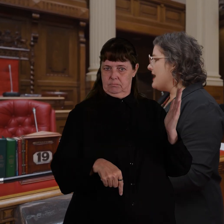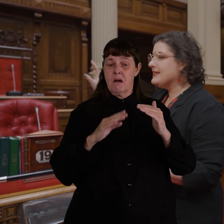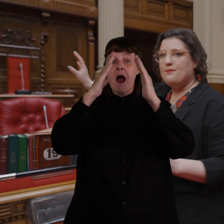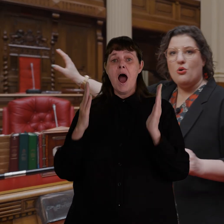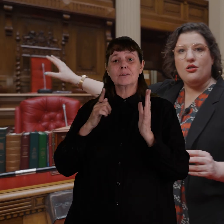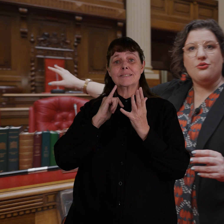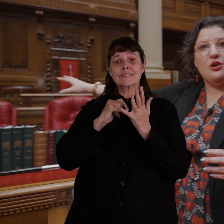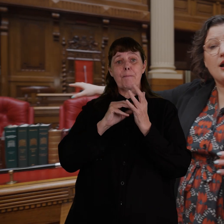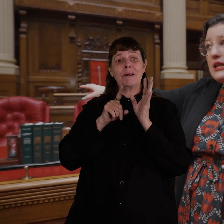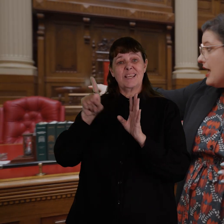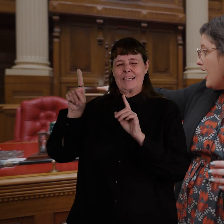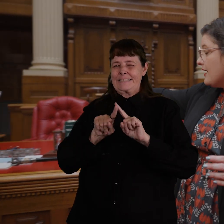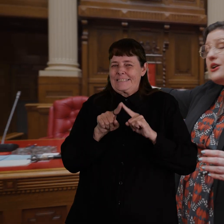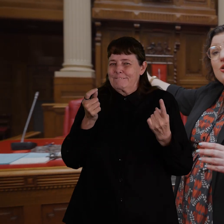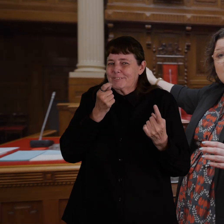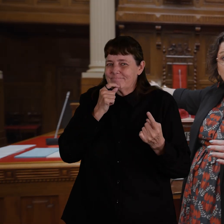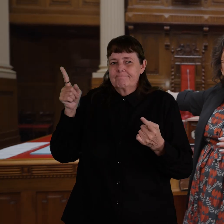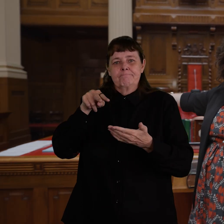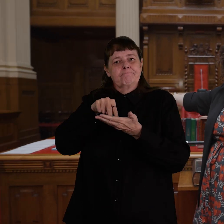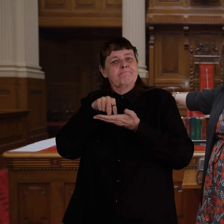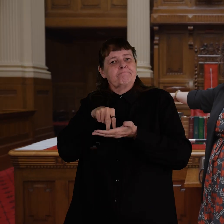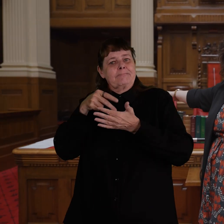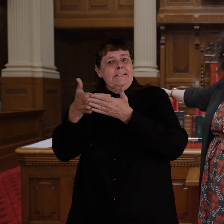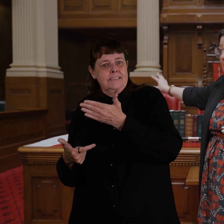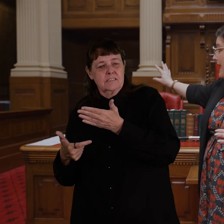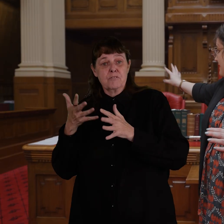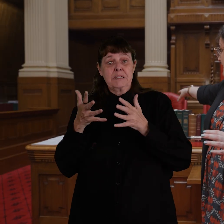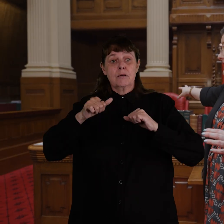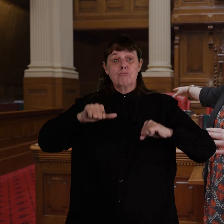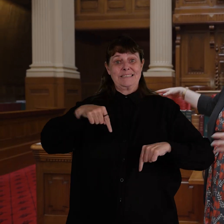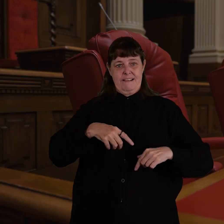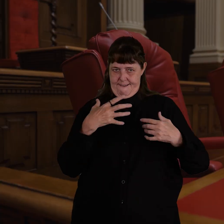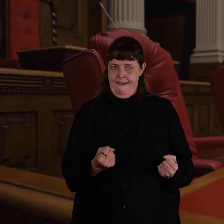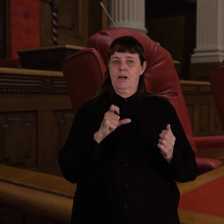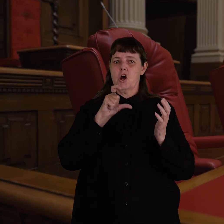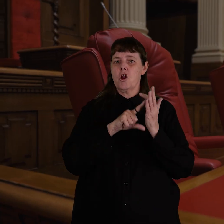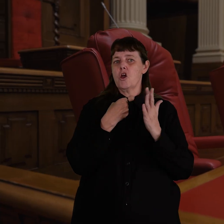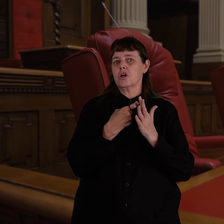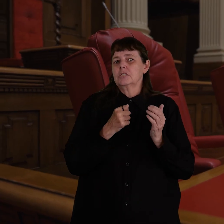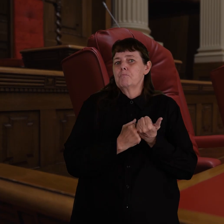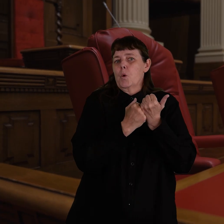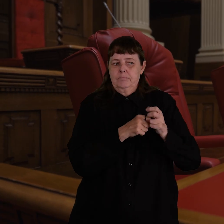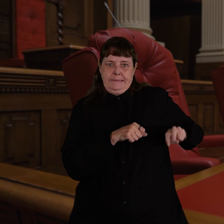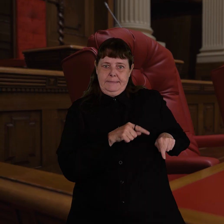has support through a clerk who sits over here. This clerk is an expert on the Legislative